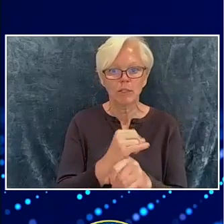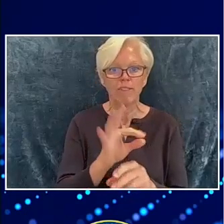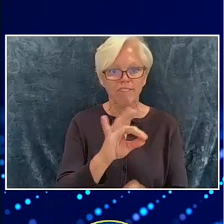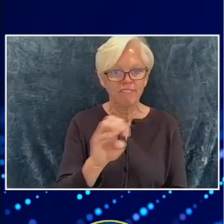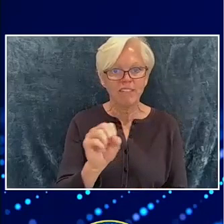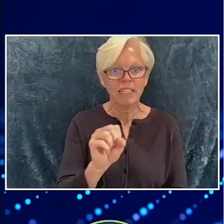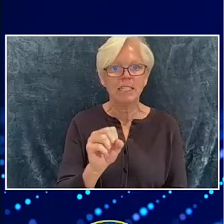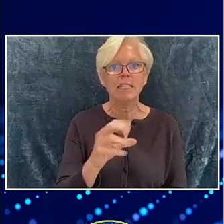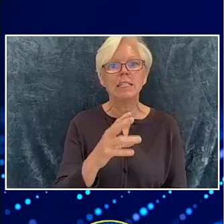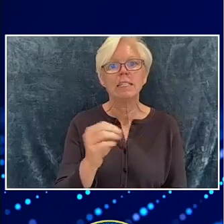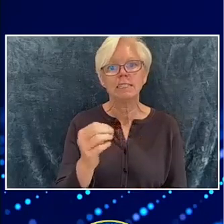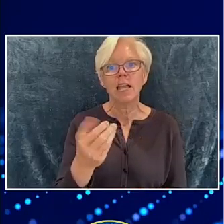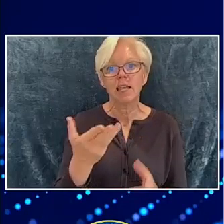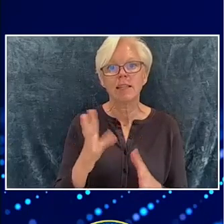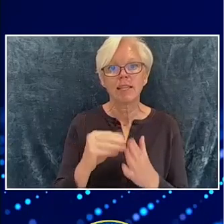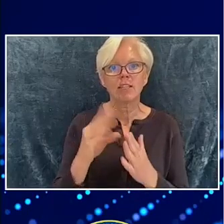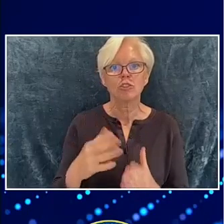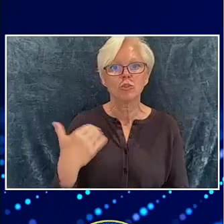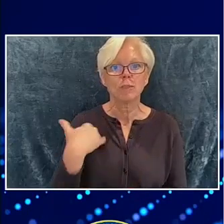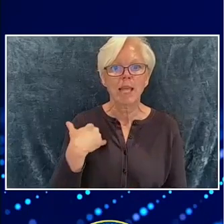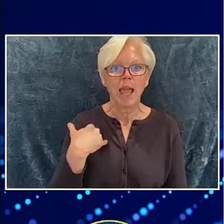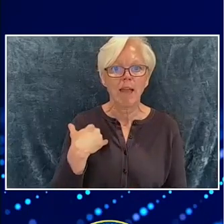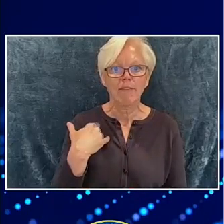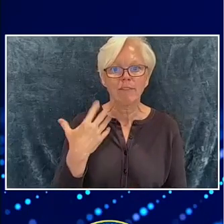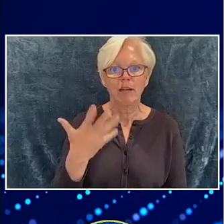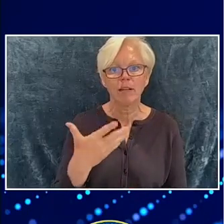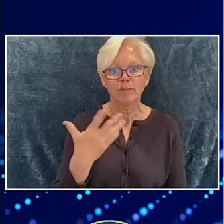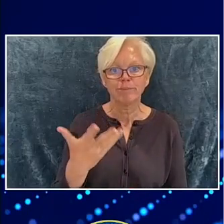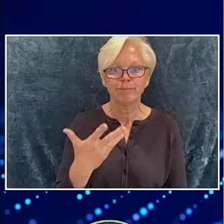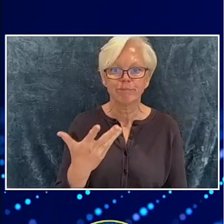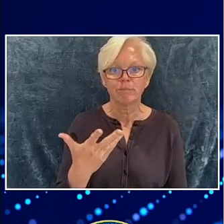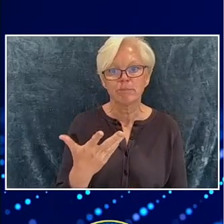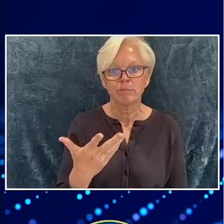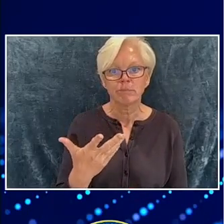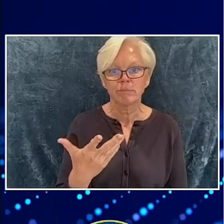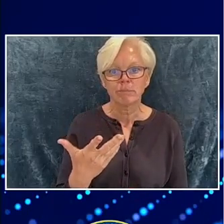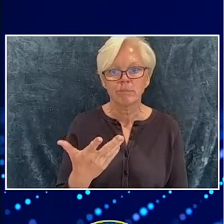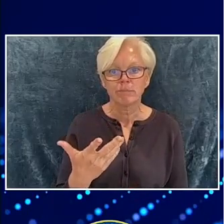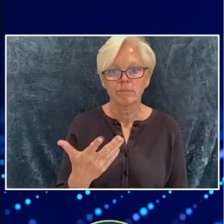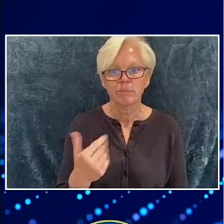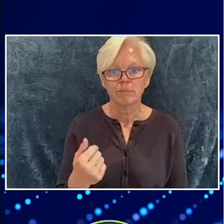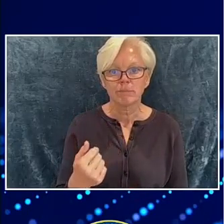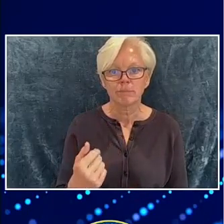this- it's certainly- how do I want to say